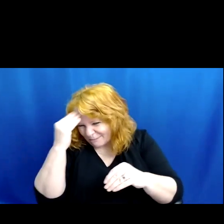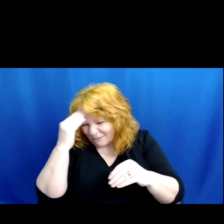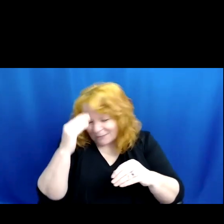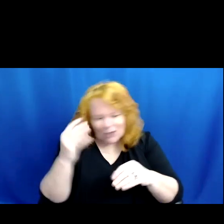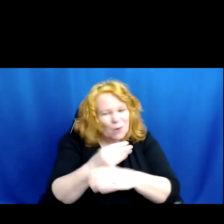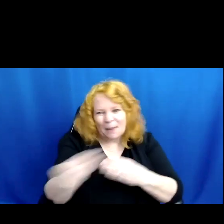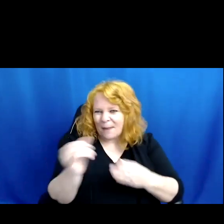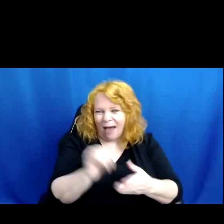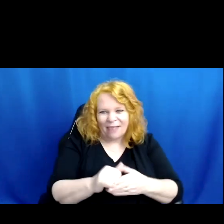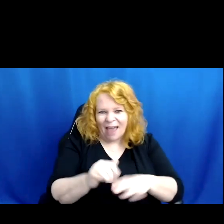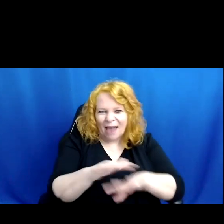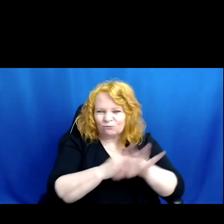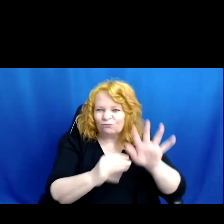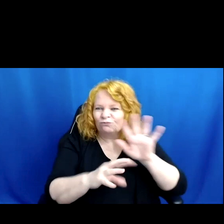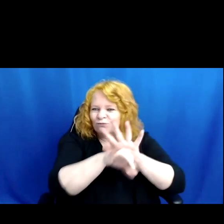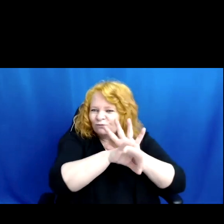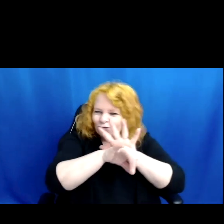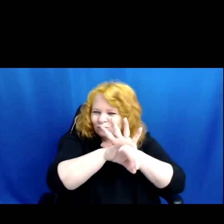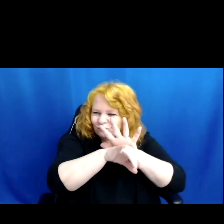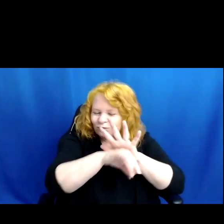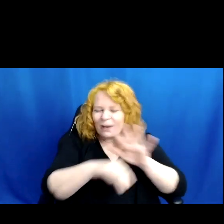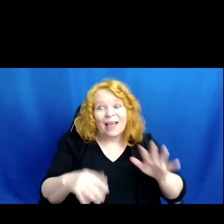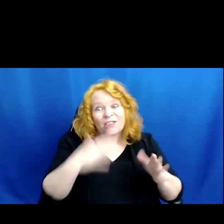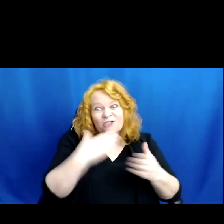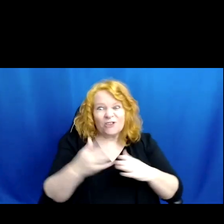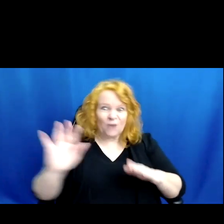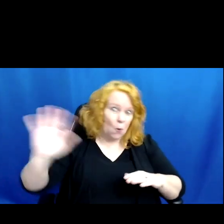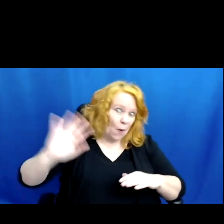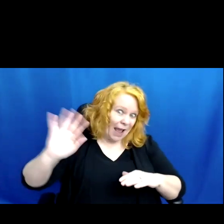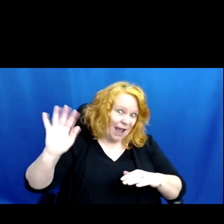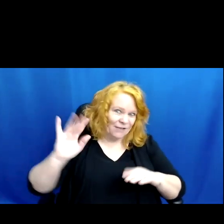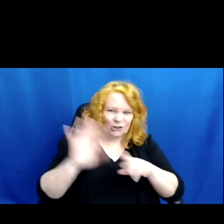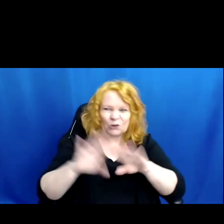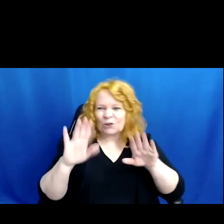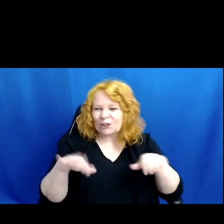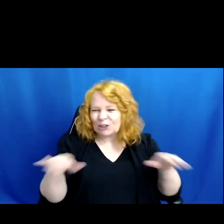They are very good for waving and saying hello to your child. They are good social communicators.